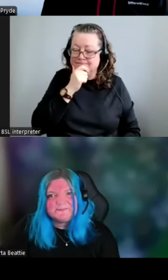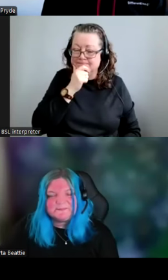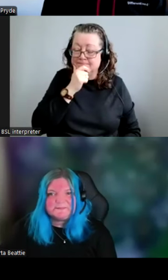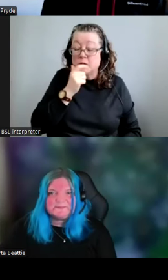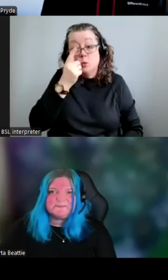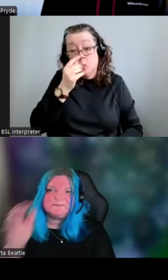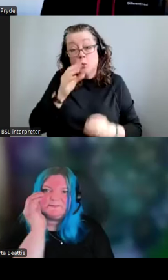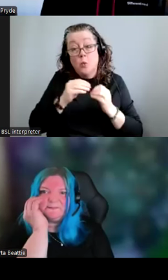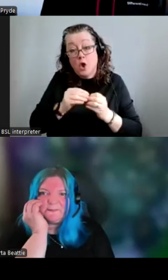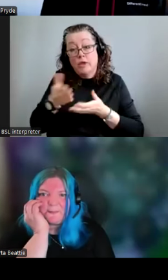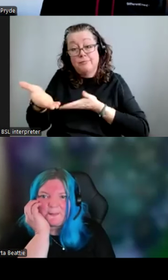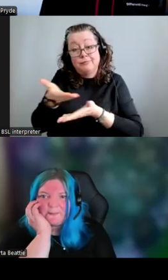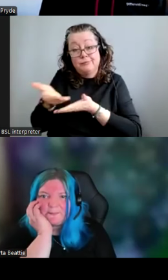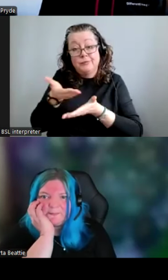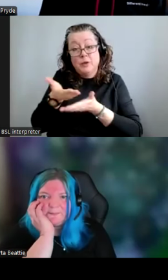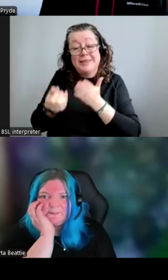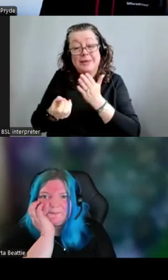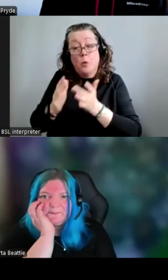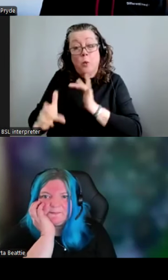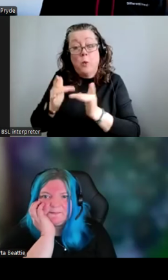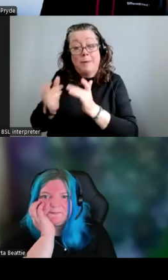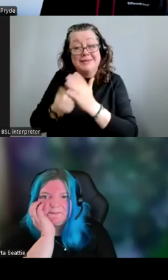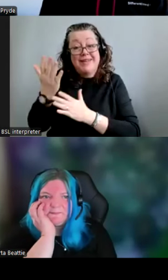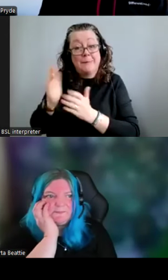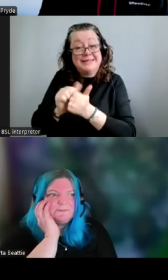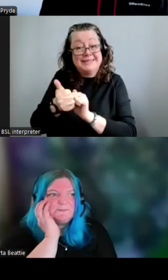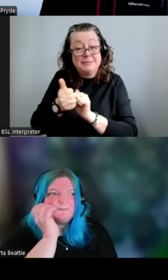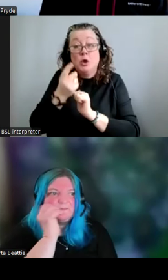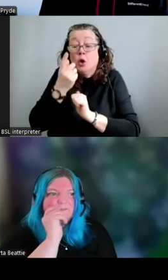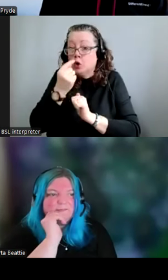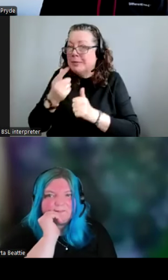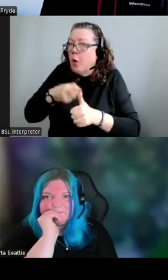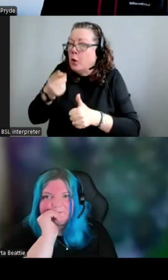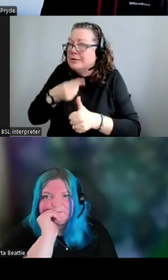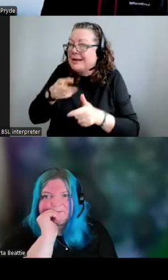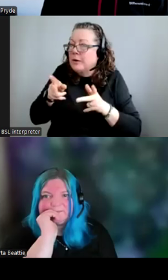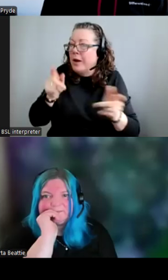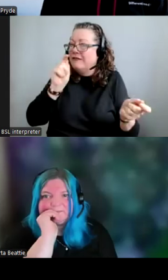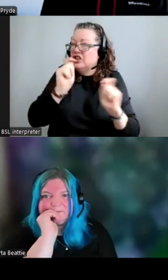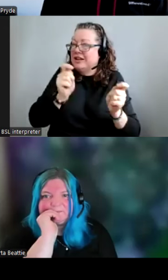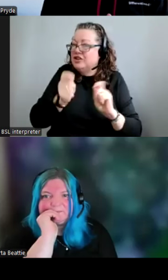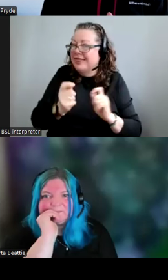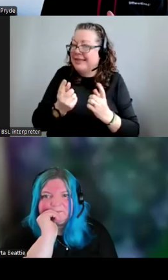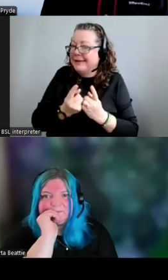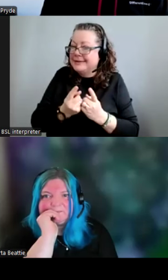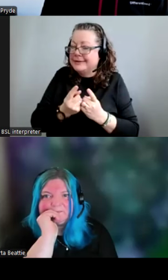and a smart way to be able to adjust those headings automatically. Failing that, you would probably want to look into tools.